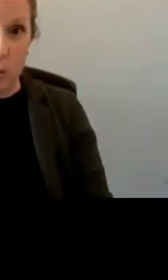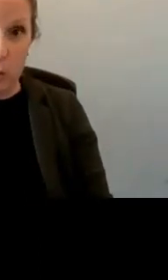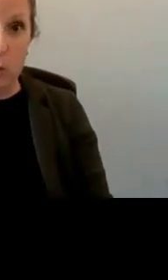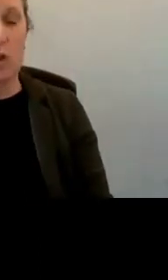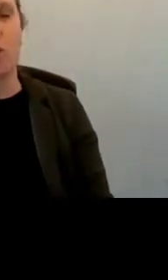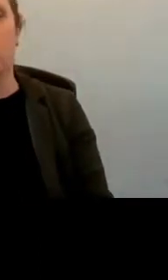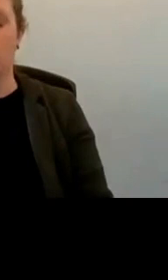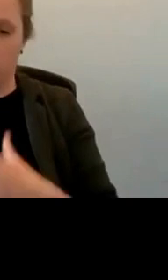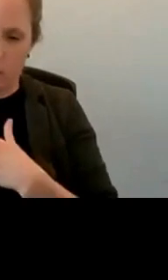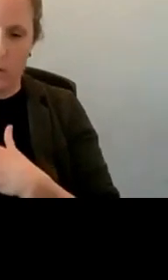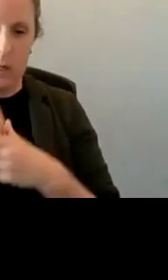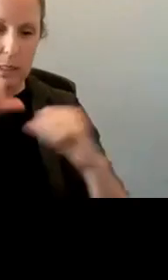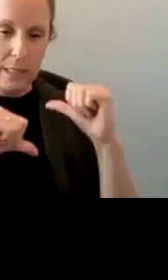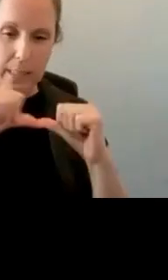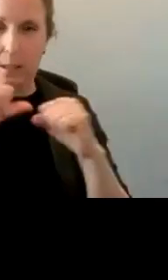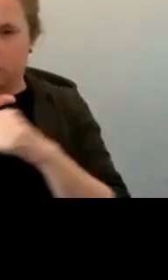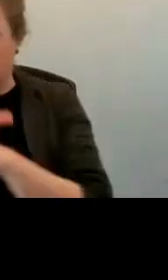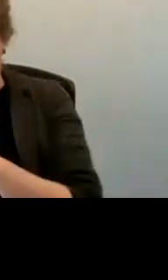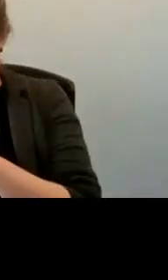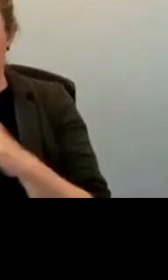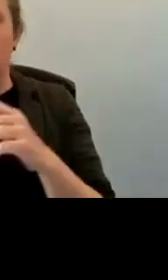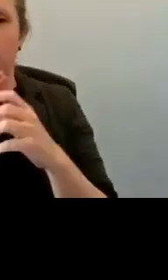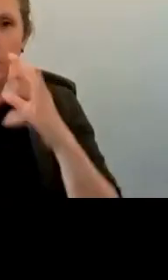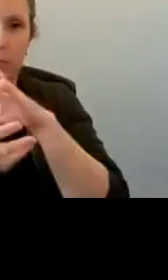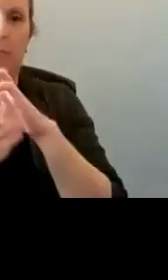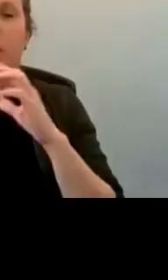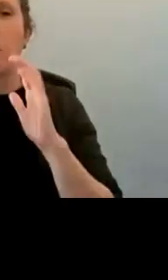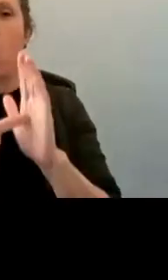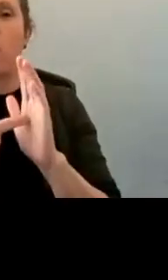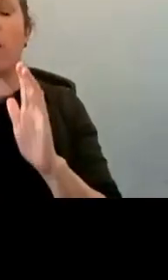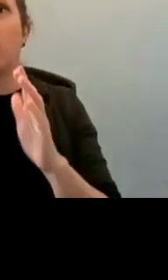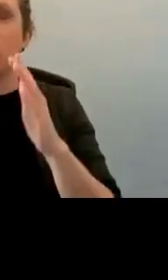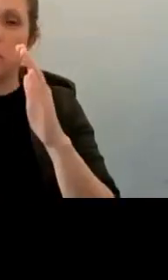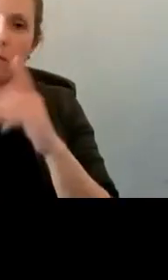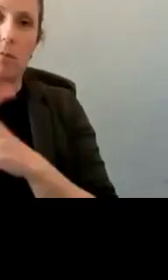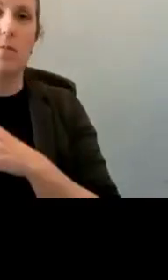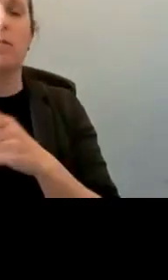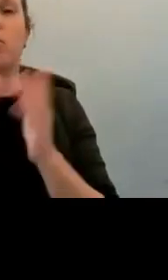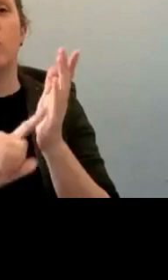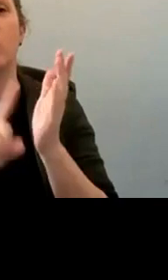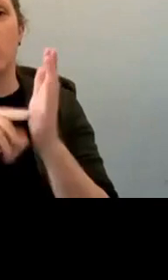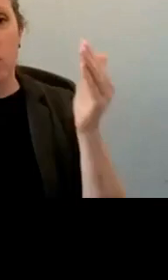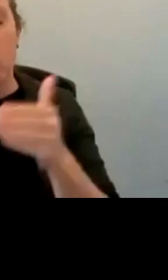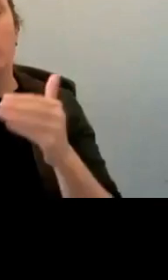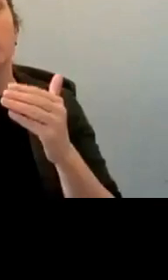model and um has an incredible research focus on improving systems of mental health care for